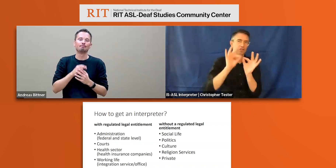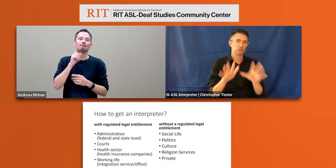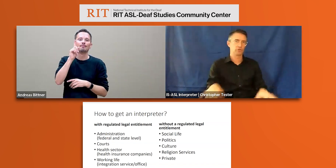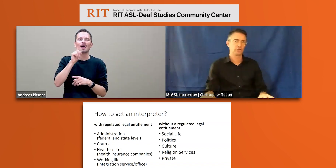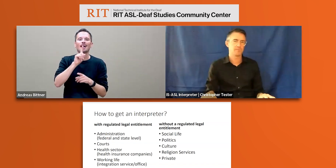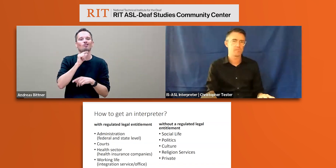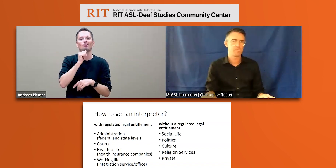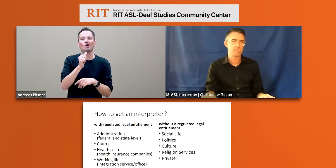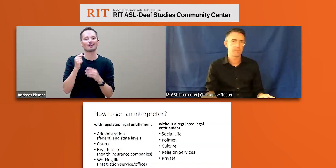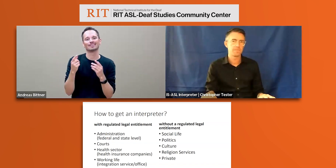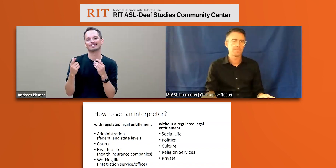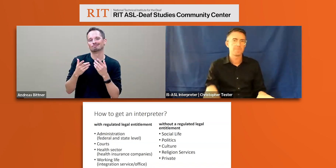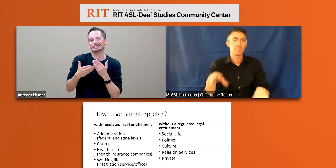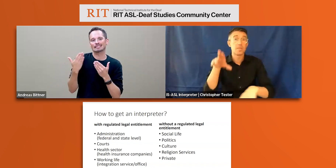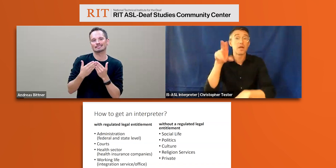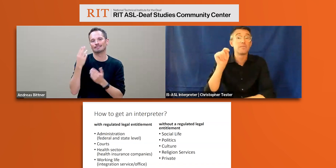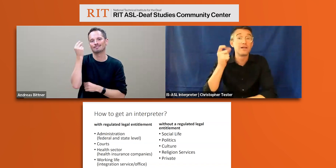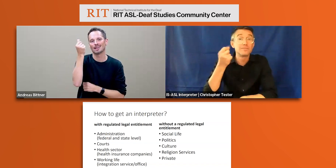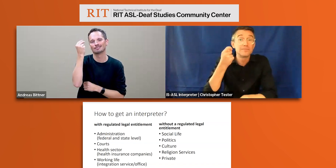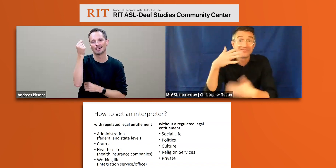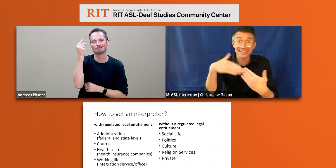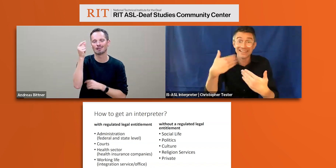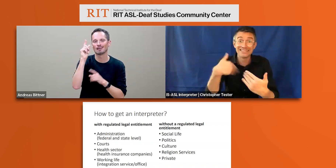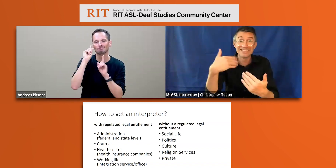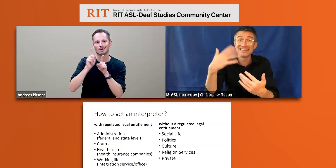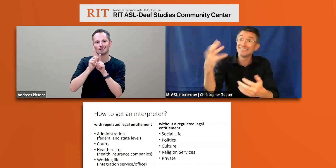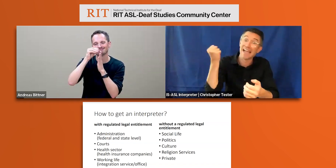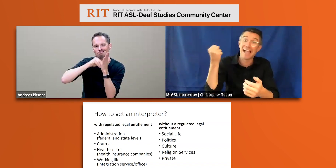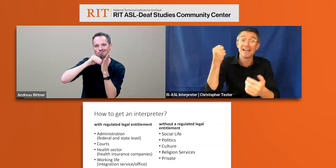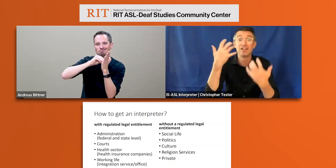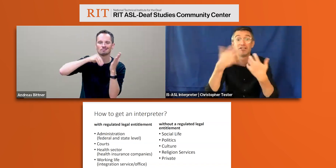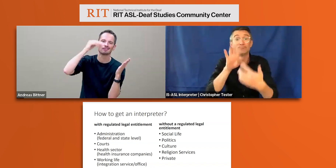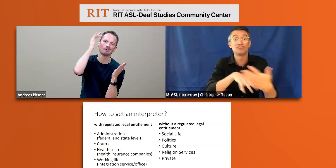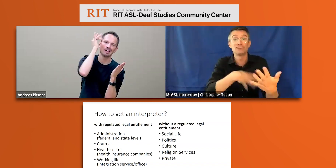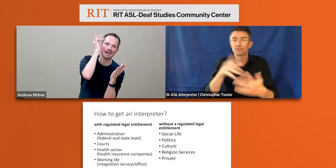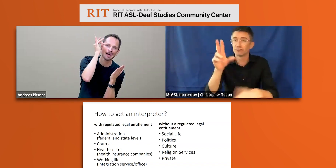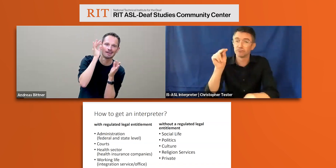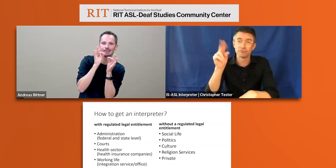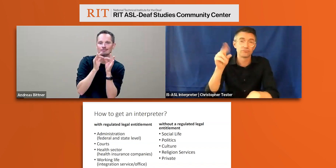And that means that the service pays for the interpreter.